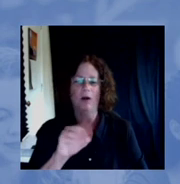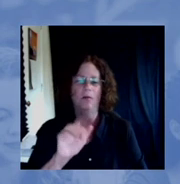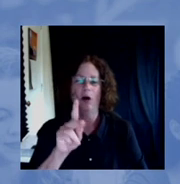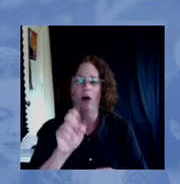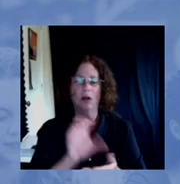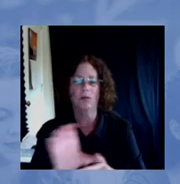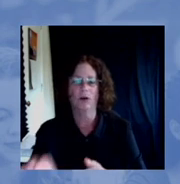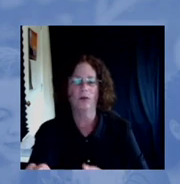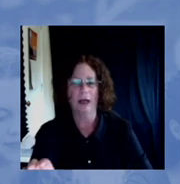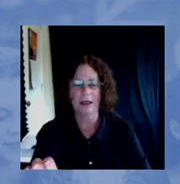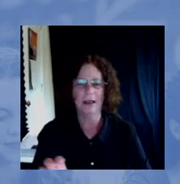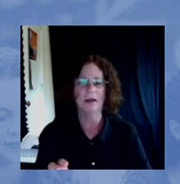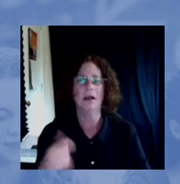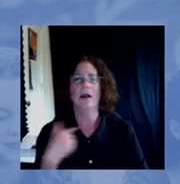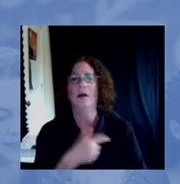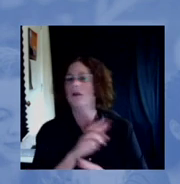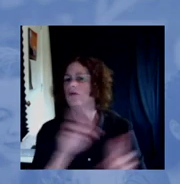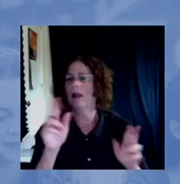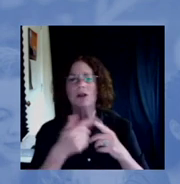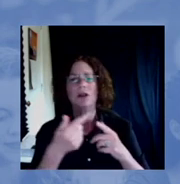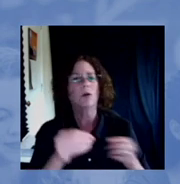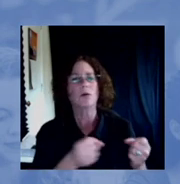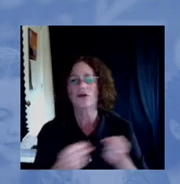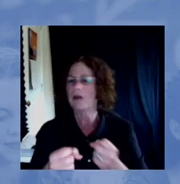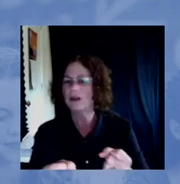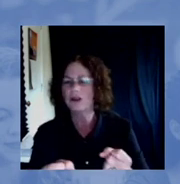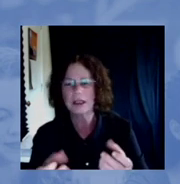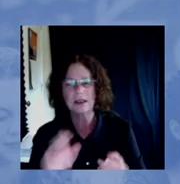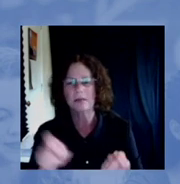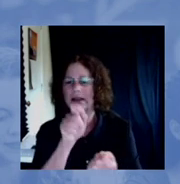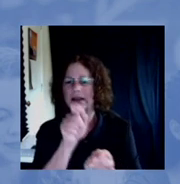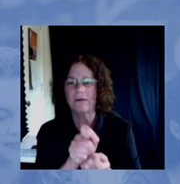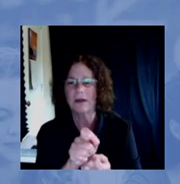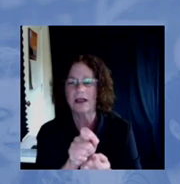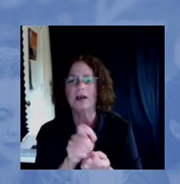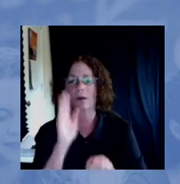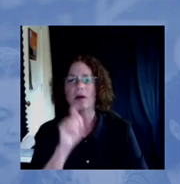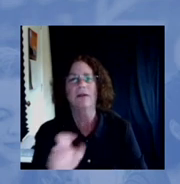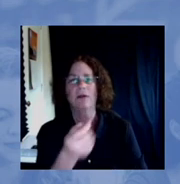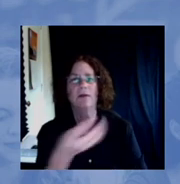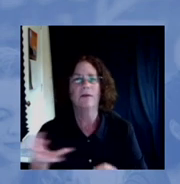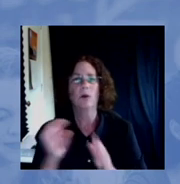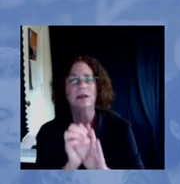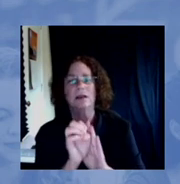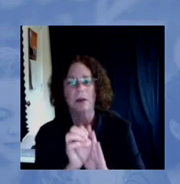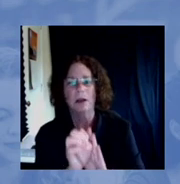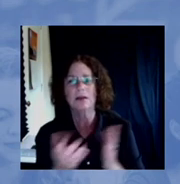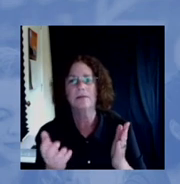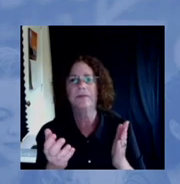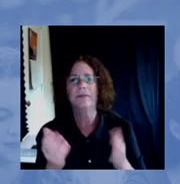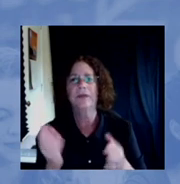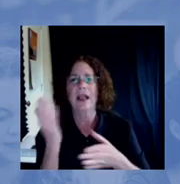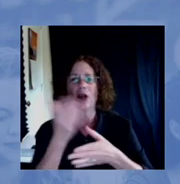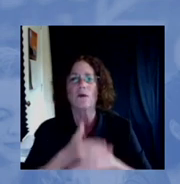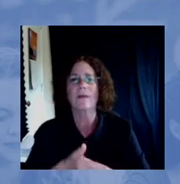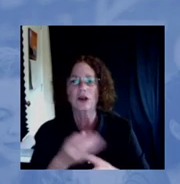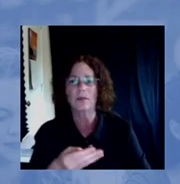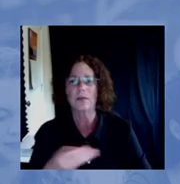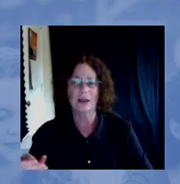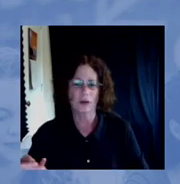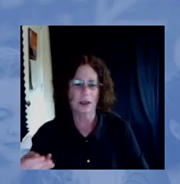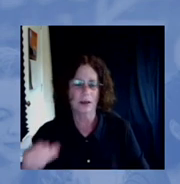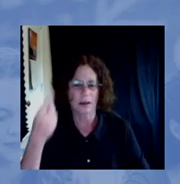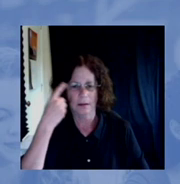SO WE HAD READY TO GO STRATEGIES SPECIFIC TO INTERVENTION MATERIALS FOR TIERED INTERVENTIONS,